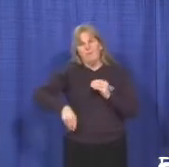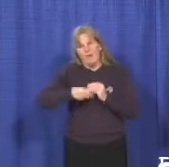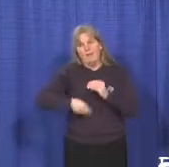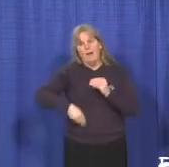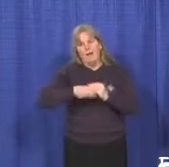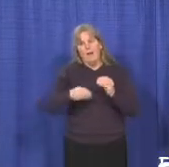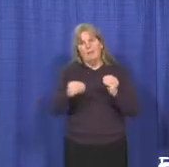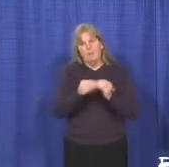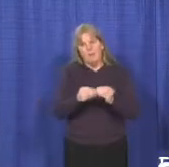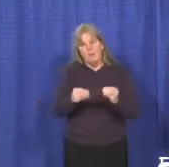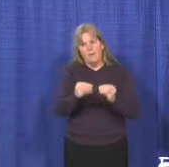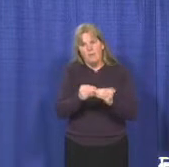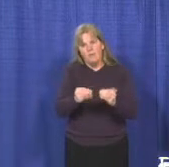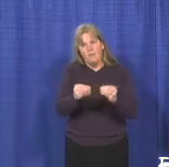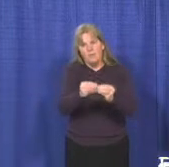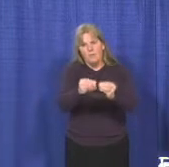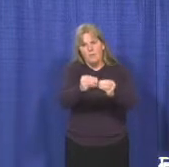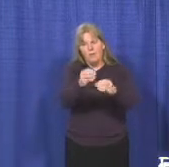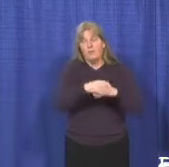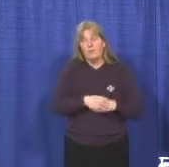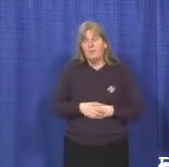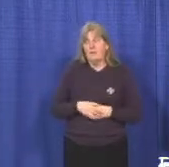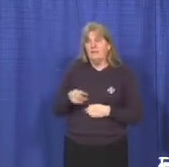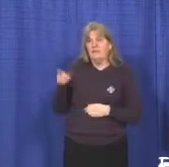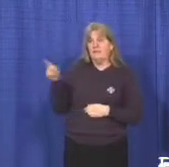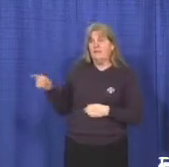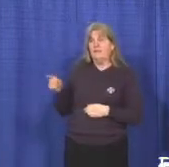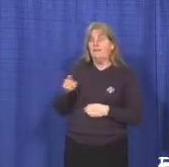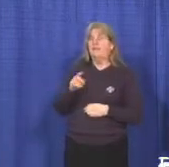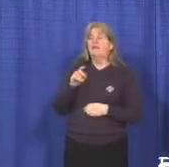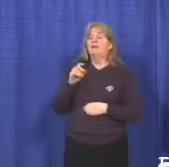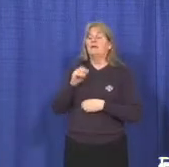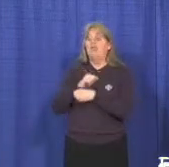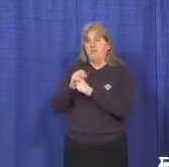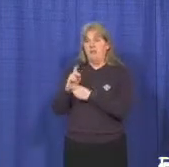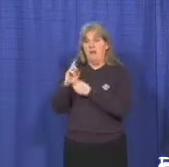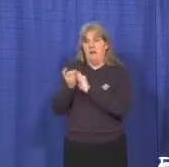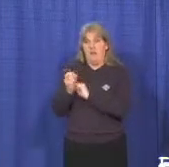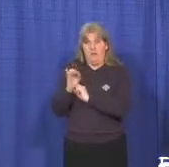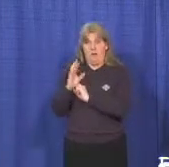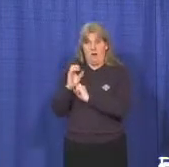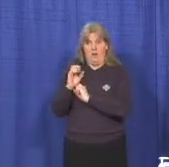corners to turn in the variants of concern are growing as our